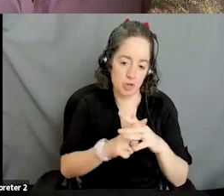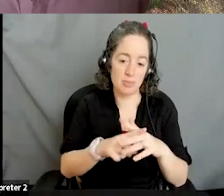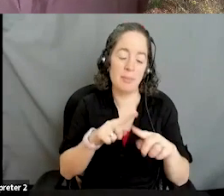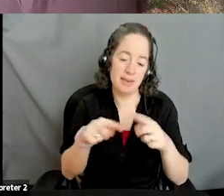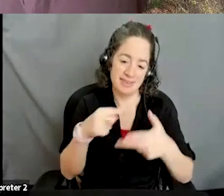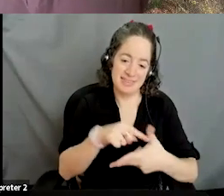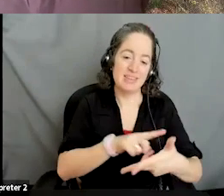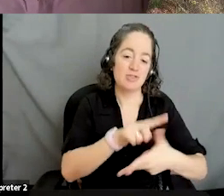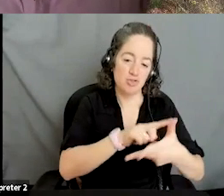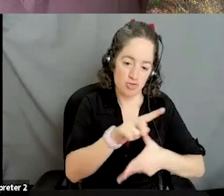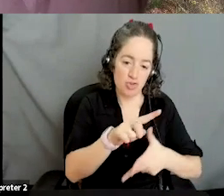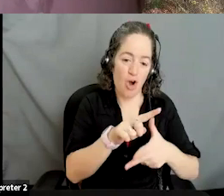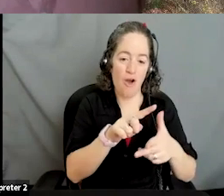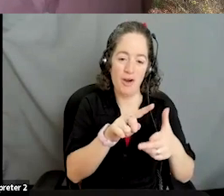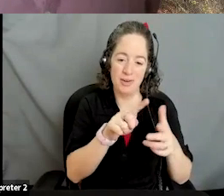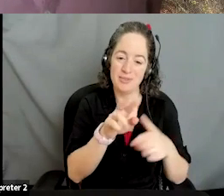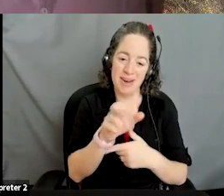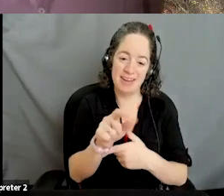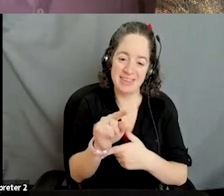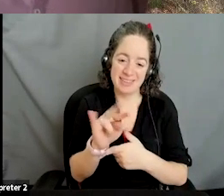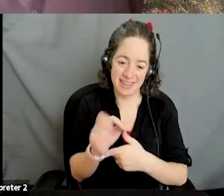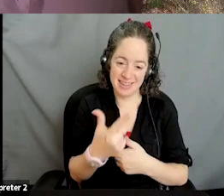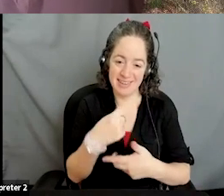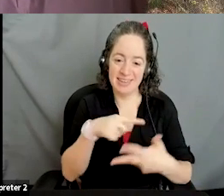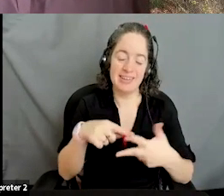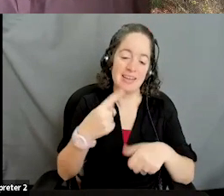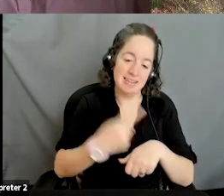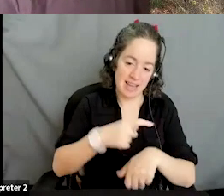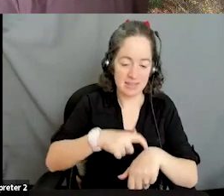the only three fields that are like, "Oh, gosh, this is a real pain to use right now or unusable [?]."